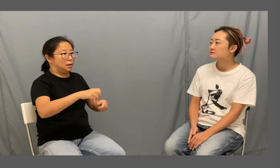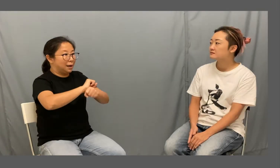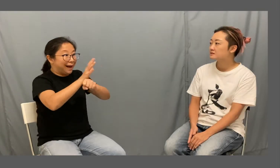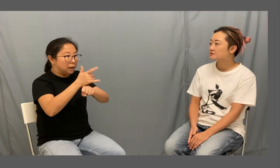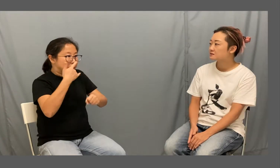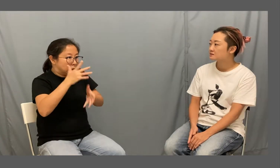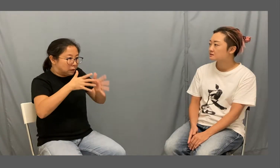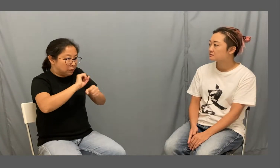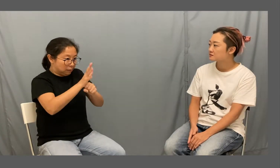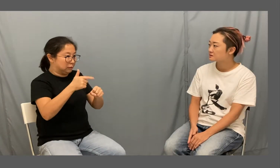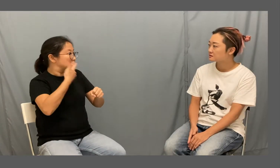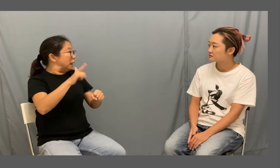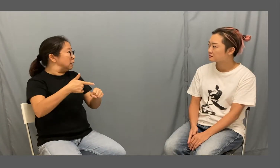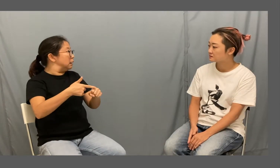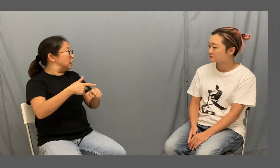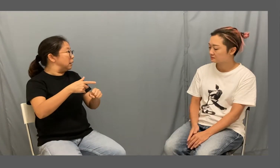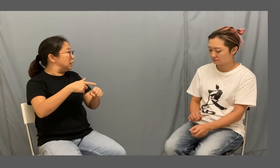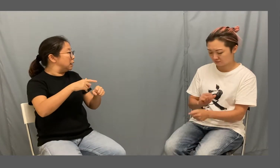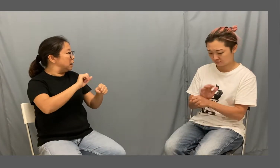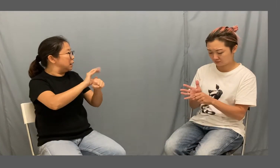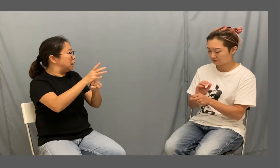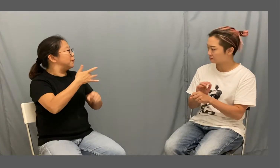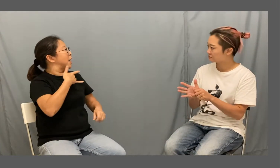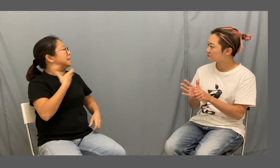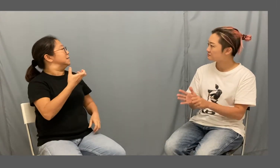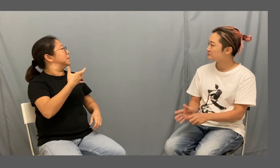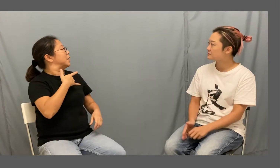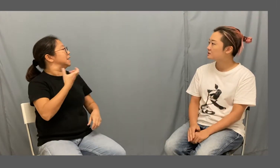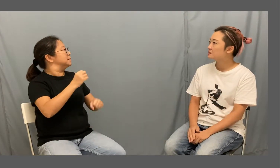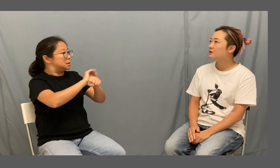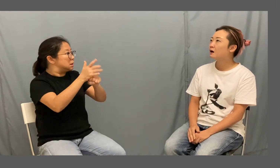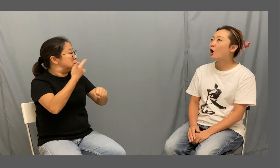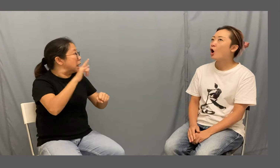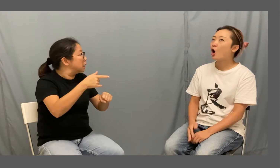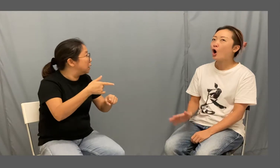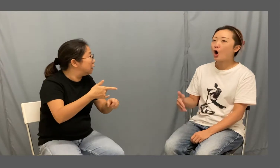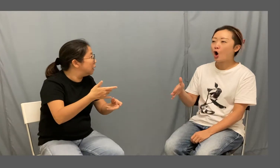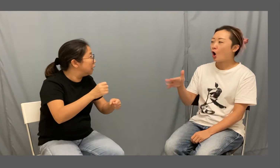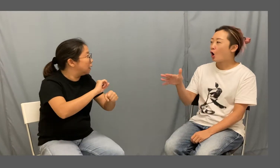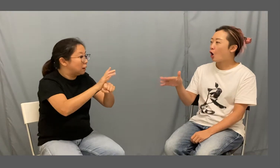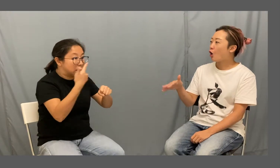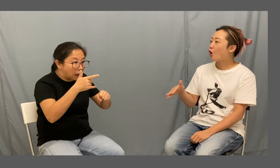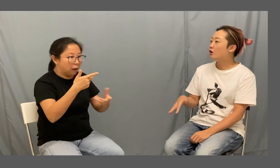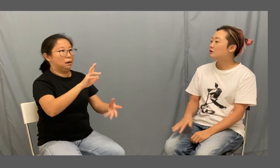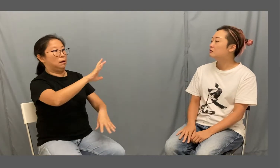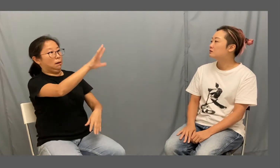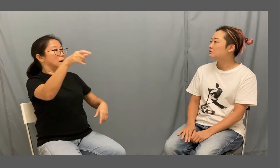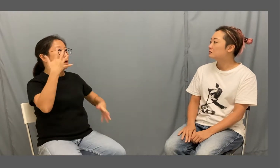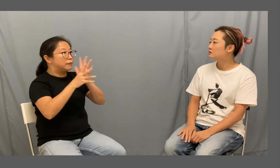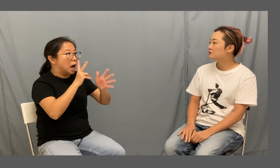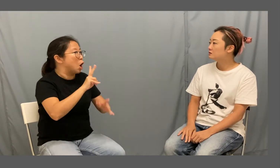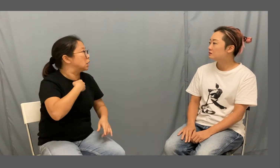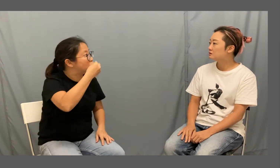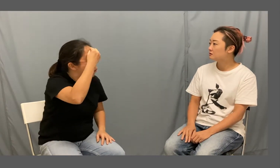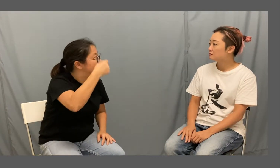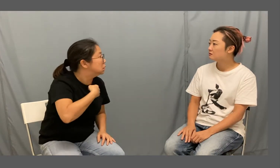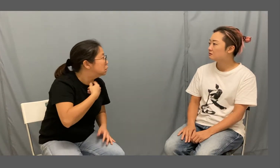The sign of "coronavirus" just emerged recently Cat: What does this sign mean? [Coronavirus] Lisa: Pneumonia >>Cat: I see Lisa: I have to catch up with the change